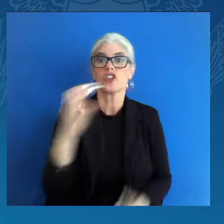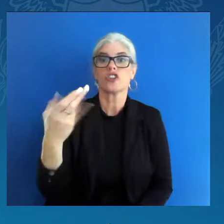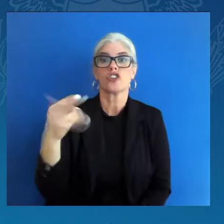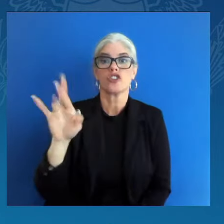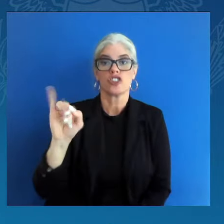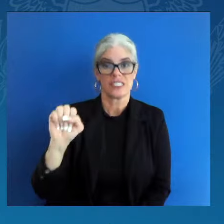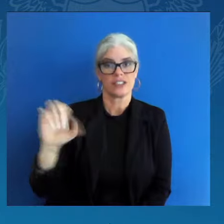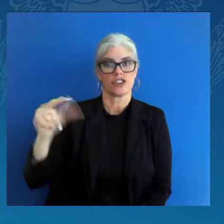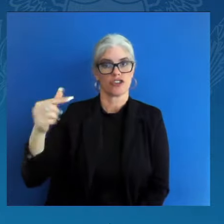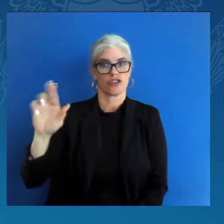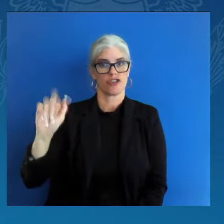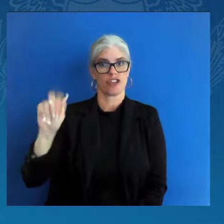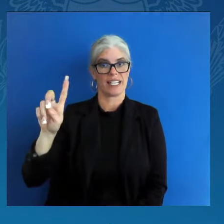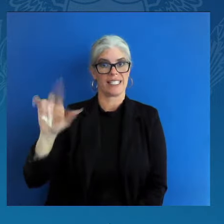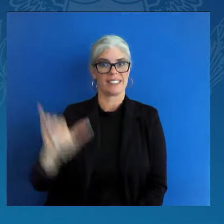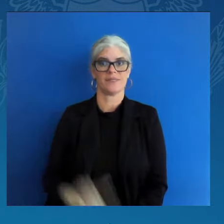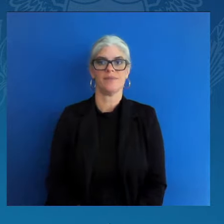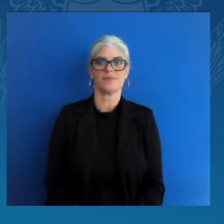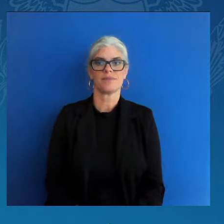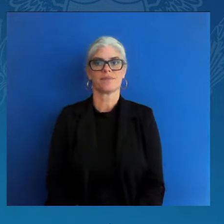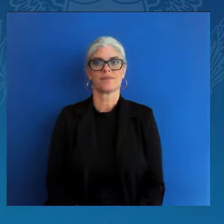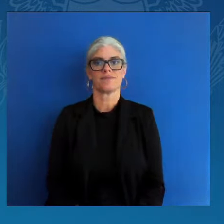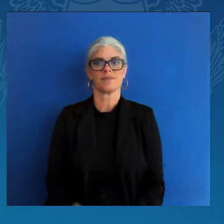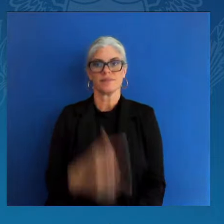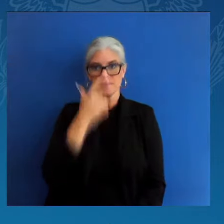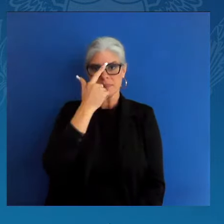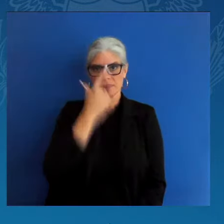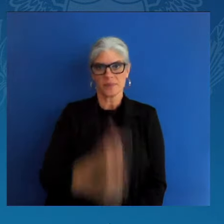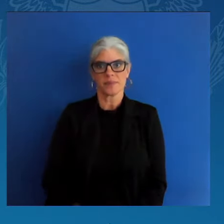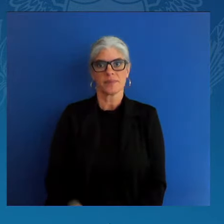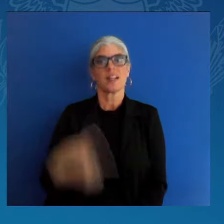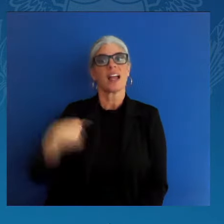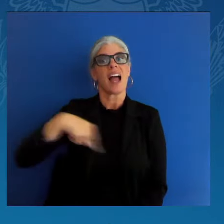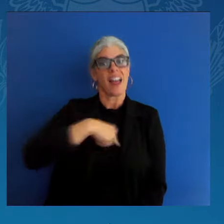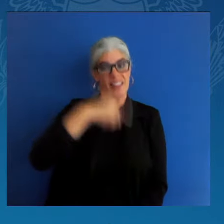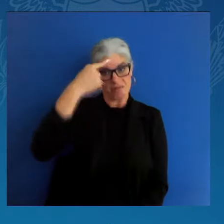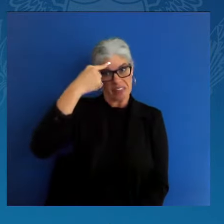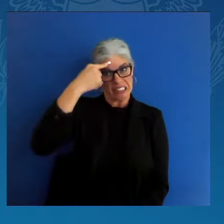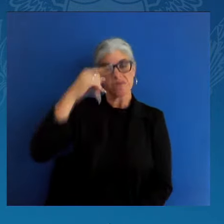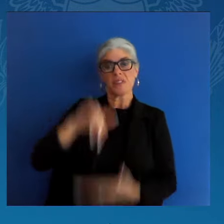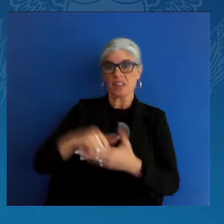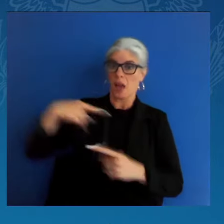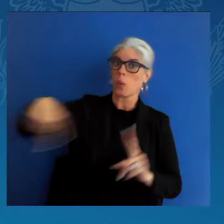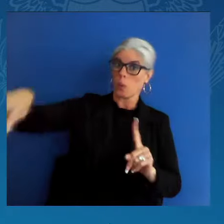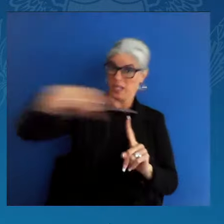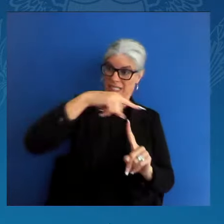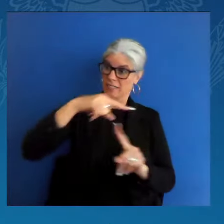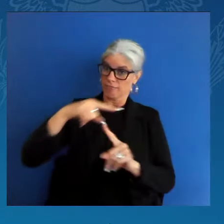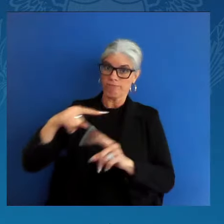that it's equally true at the Department of Defense, and especially as we see our allies and partners